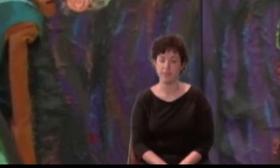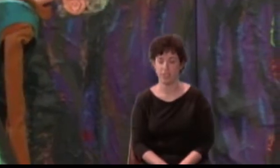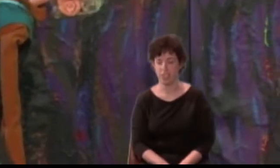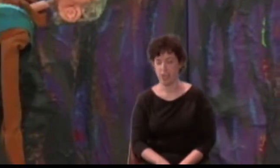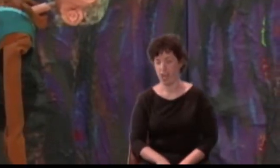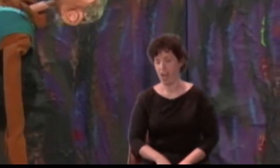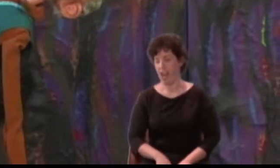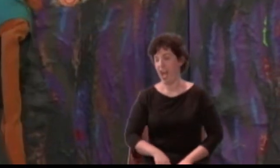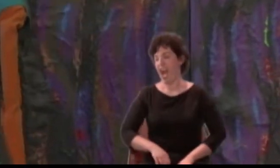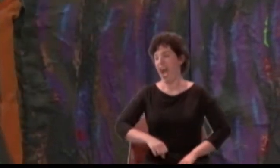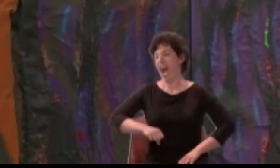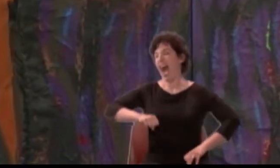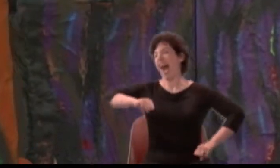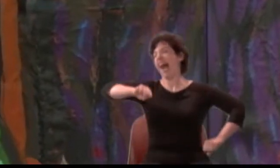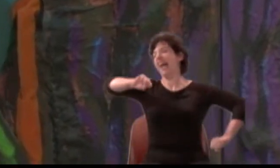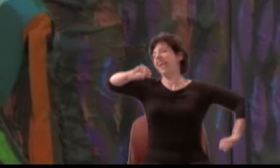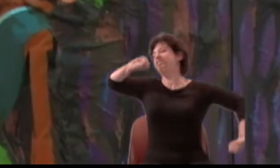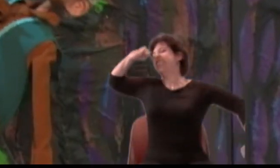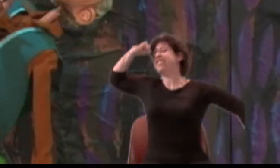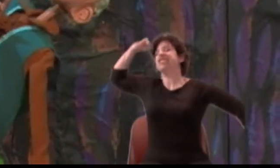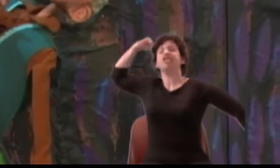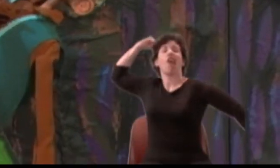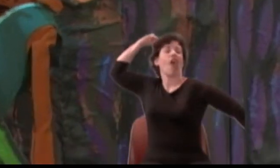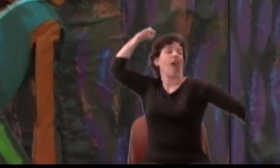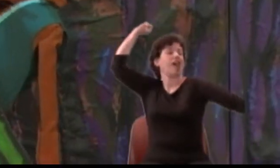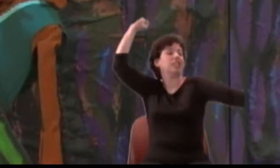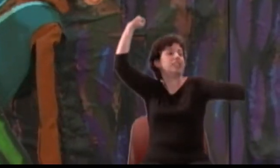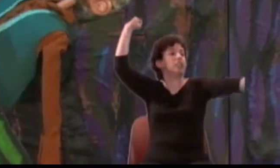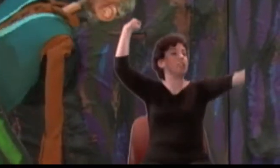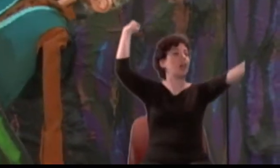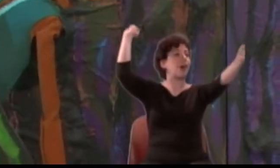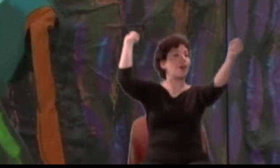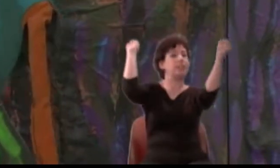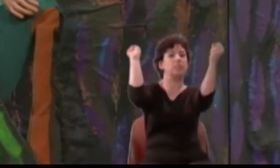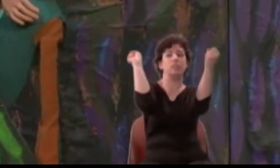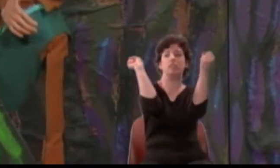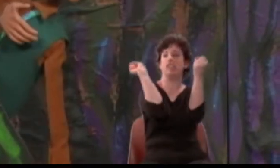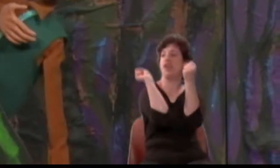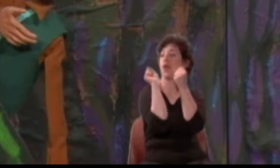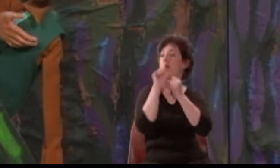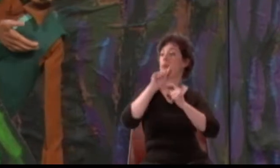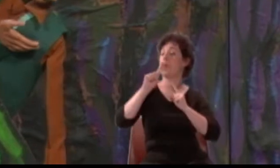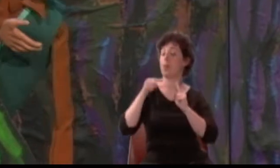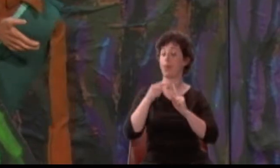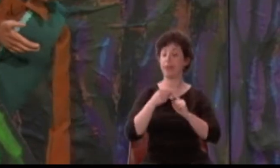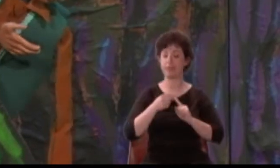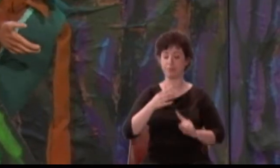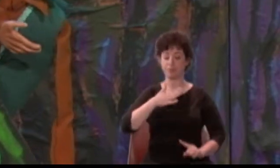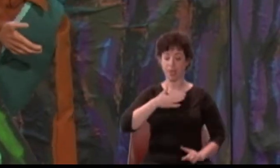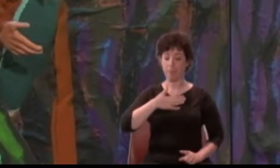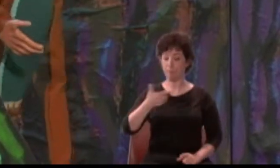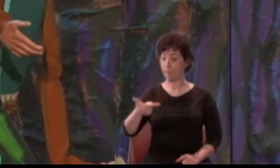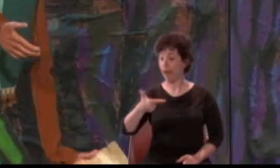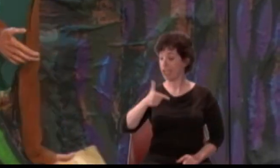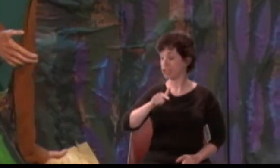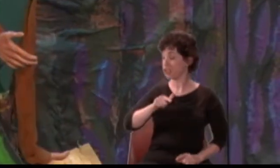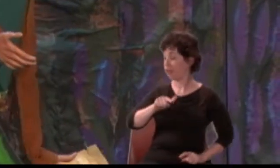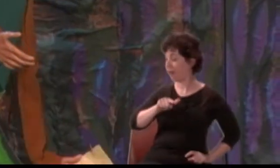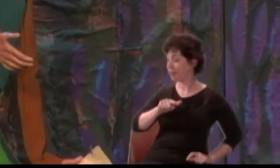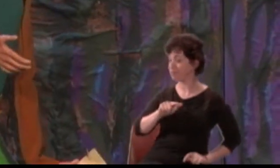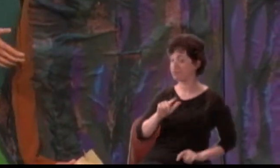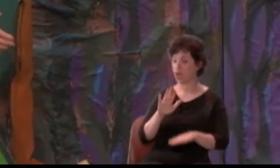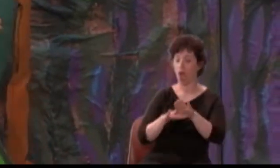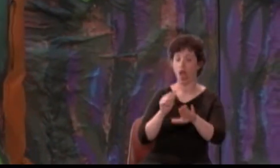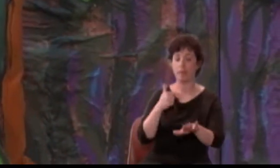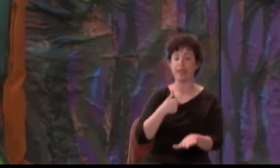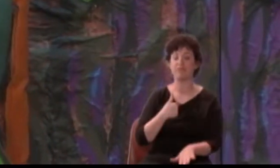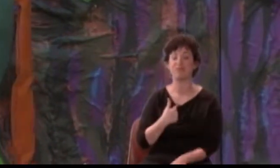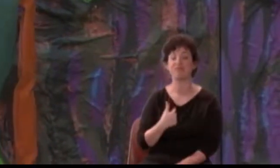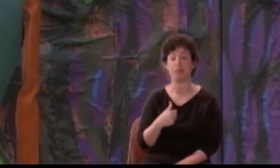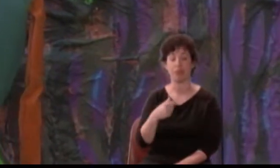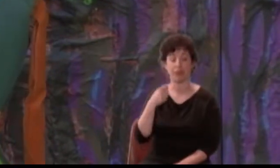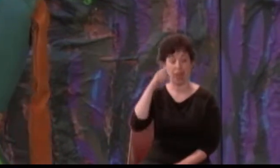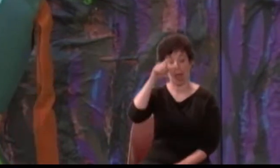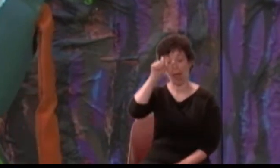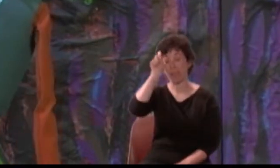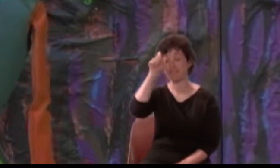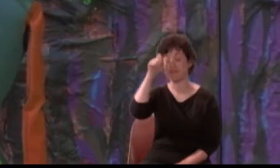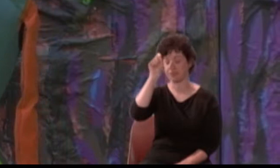Bottom: {Yawning and stretching} When my cue comes, call me and I will answer!